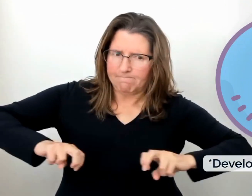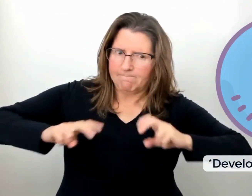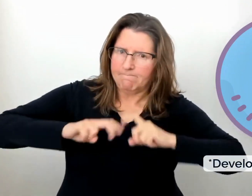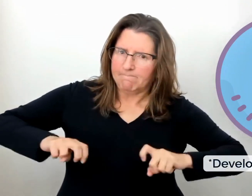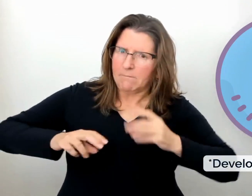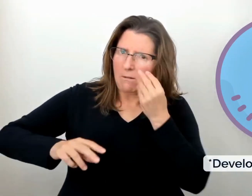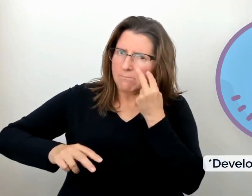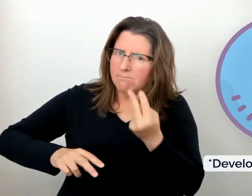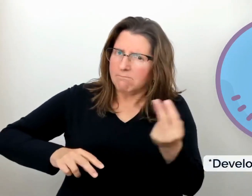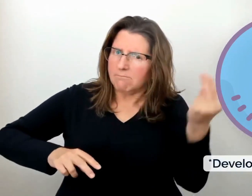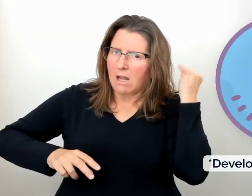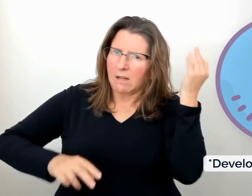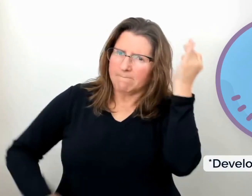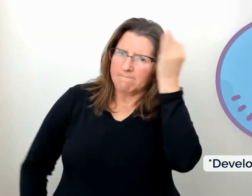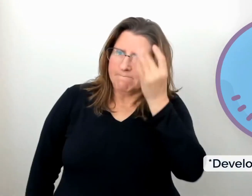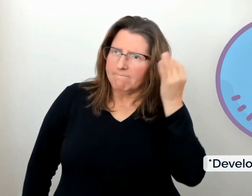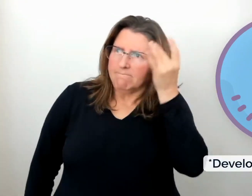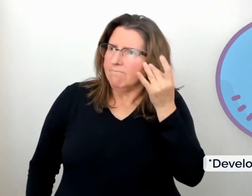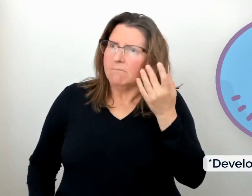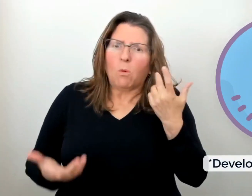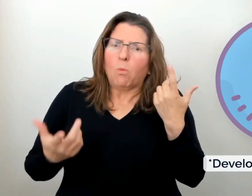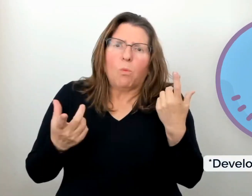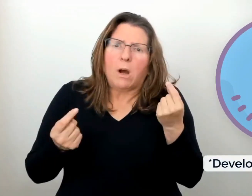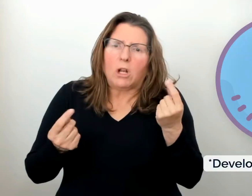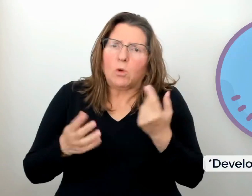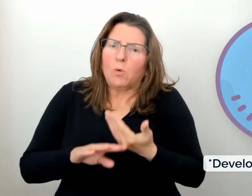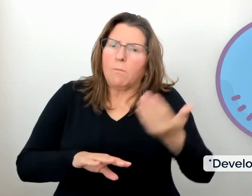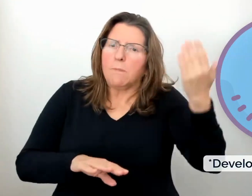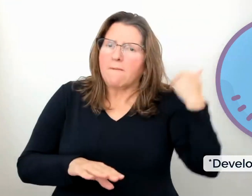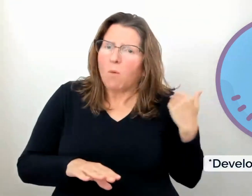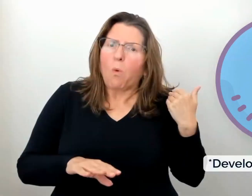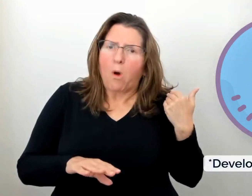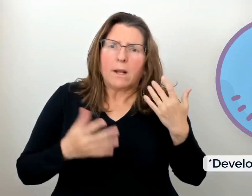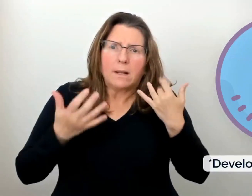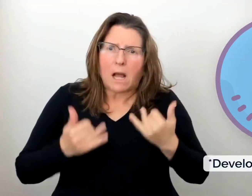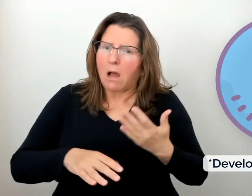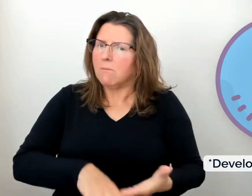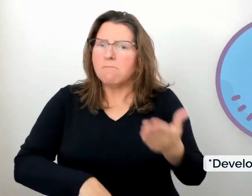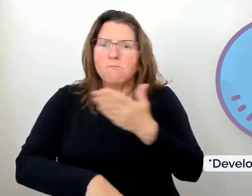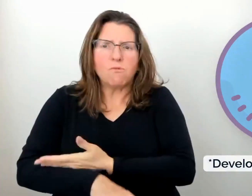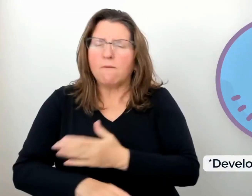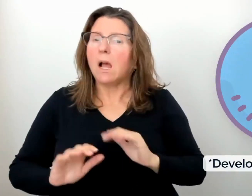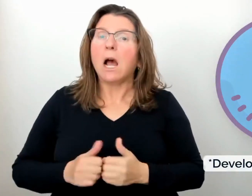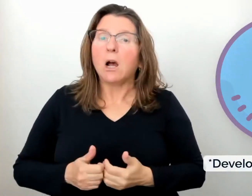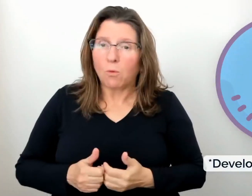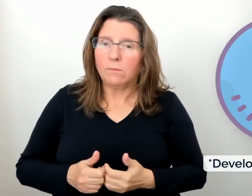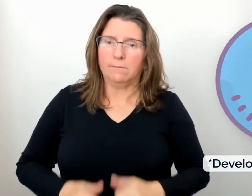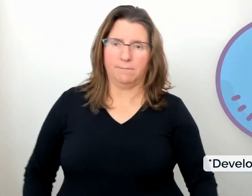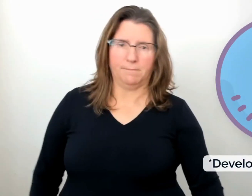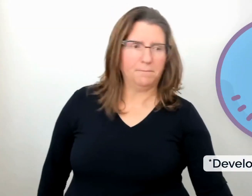When they take some time to see how far they have come, and what's next, it can motivate them to sustain the effort.